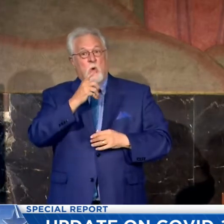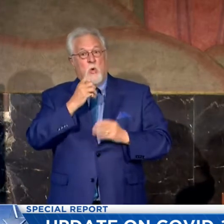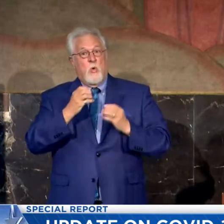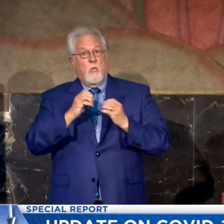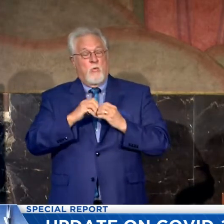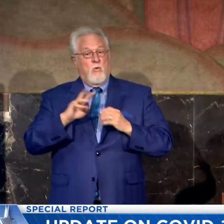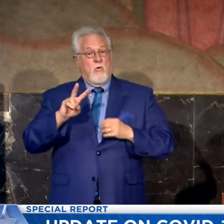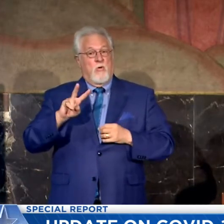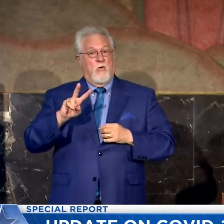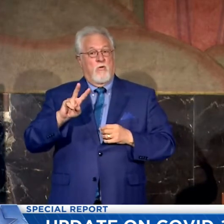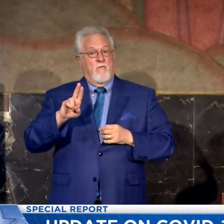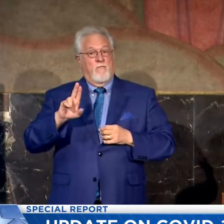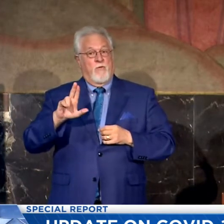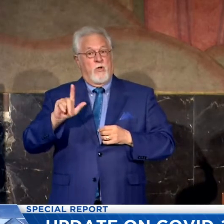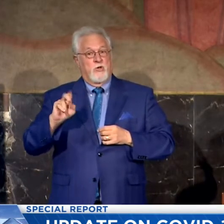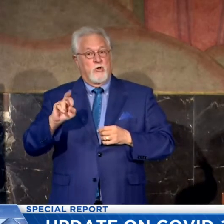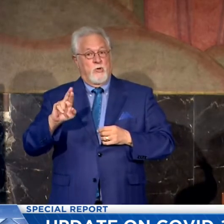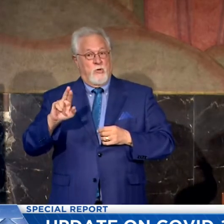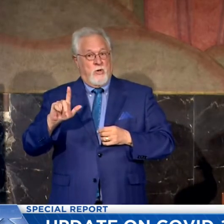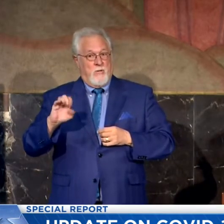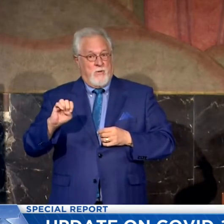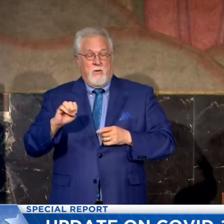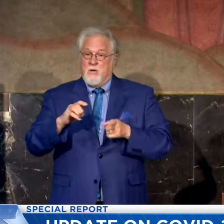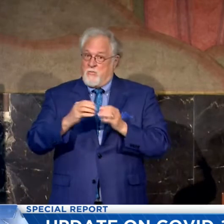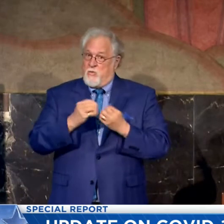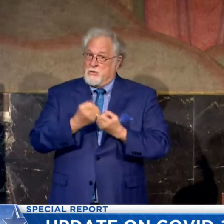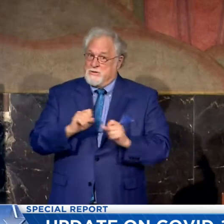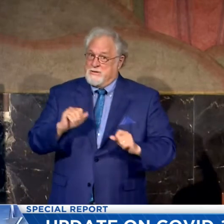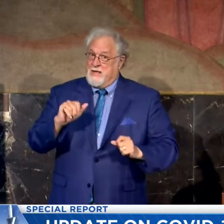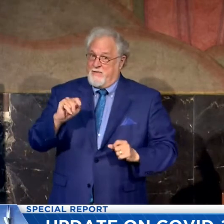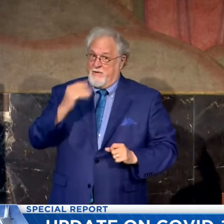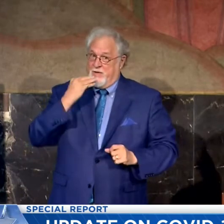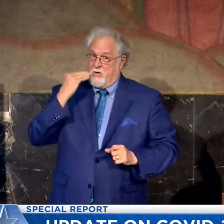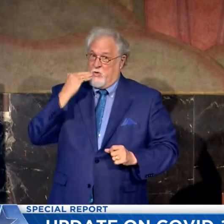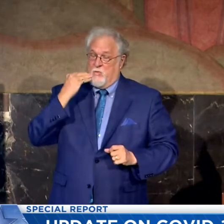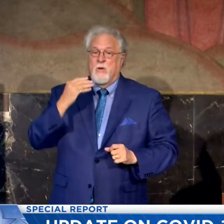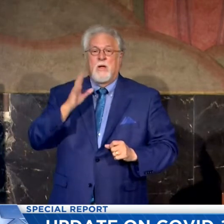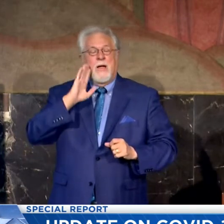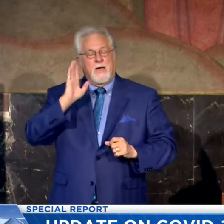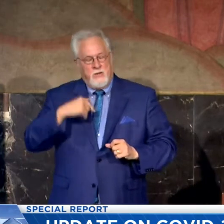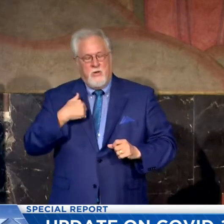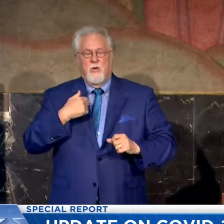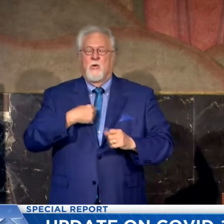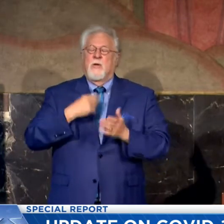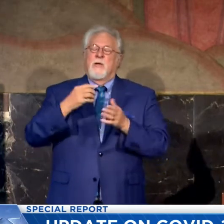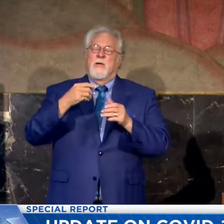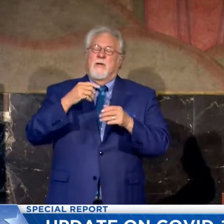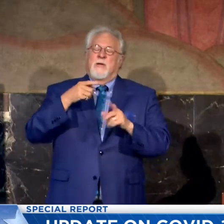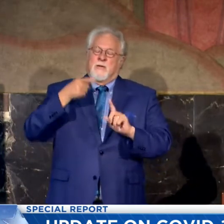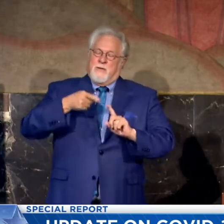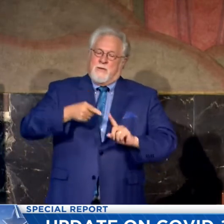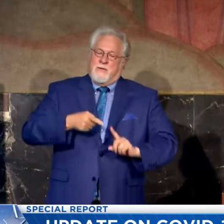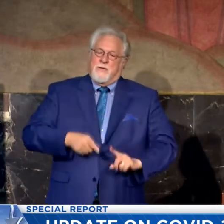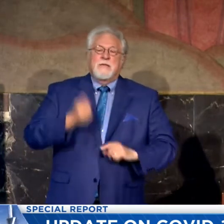OR OUTDOORS AND SPEND ÃSTAY SIX FEET AWAY FROM OTHERS TO MAKE SURE YOU ARE SOCIAL DISTANCING AND CONTINUE TO WASH HANDS FREQUENTLY WITH SOAP AND WATER.